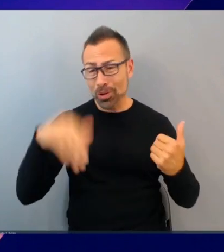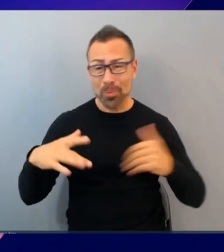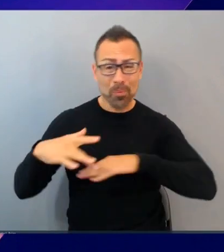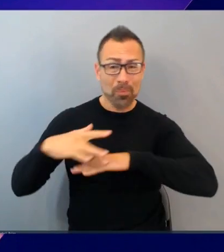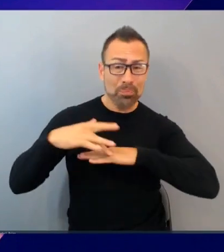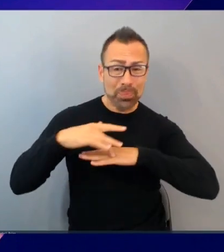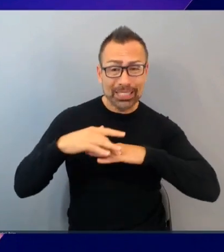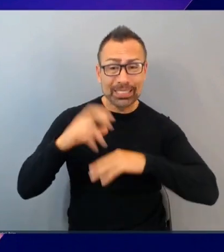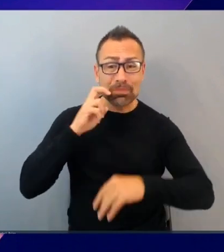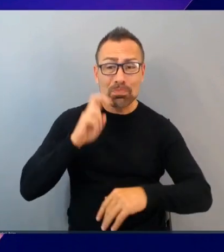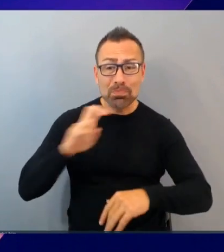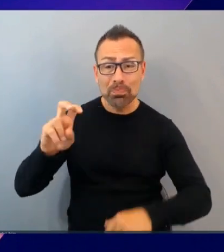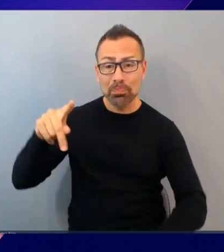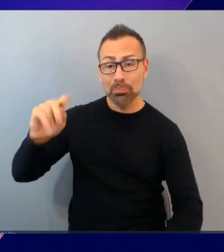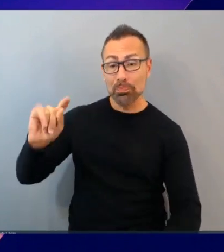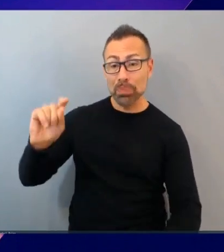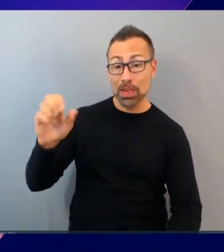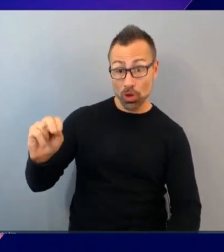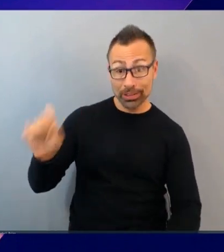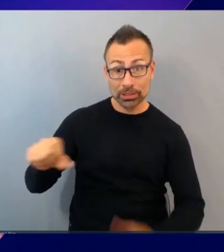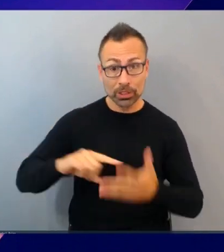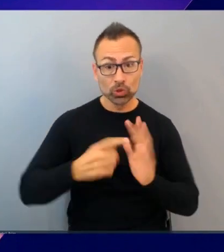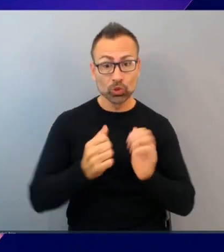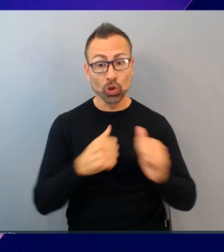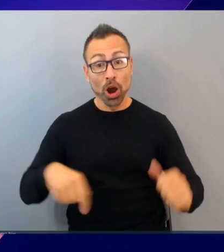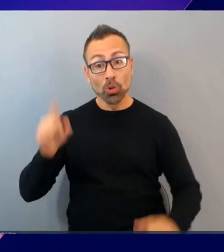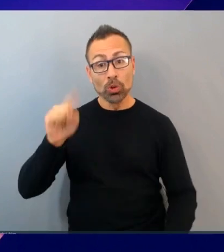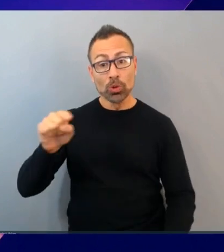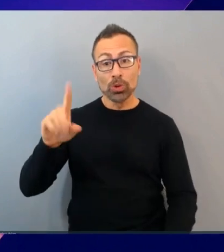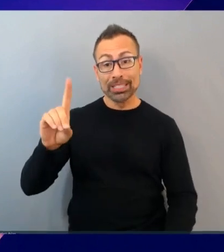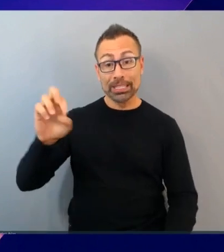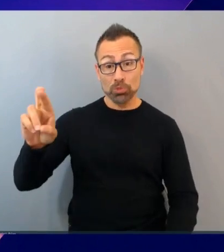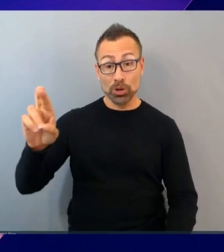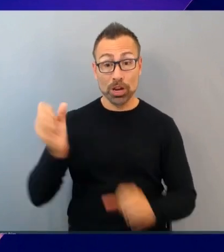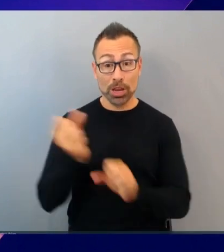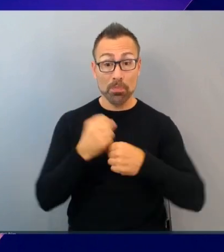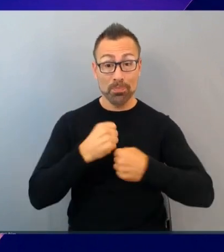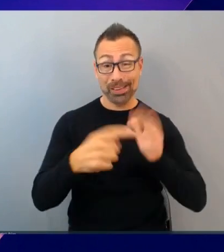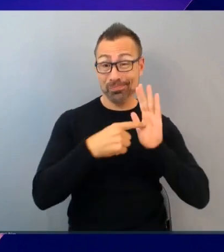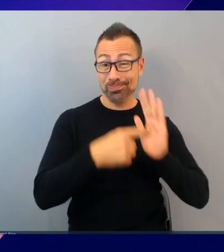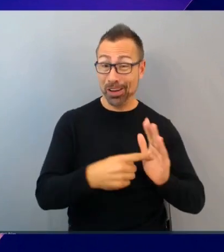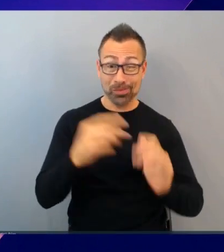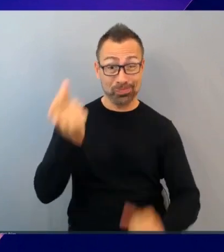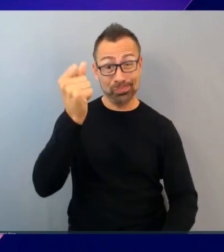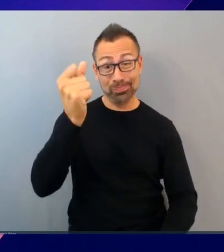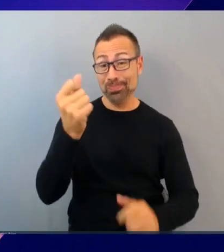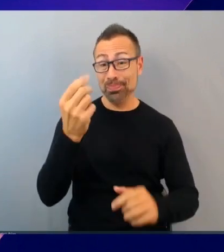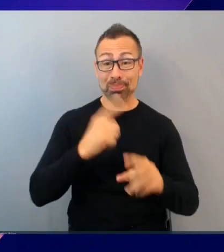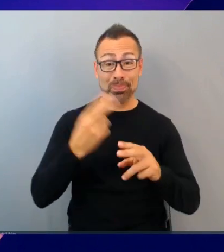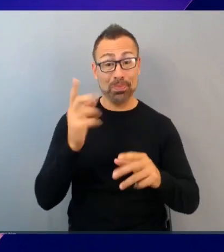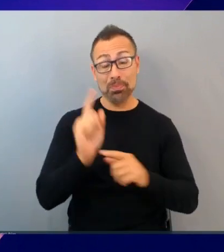and make models in under 90 minutes. [Dani] Oh, rock and roll. So I feel like you missed an opportunity here, to have one of them up on stage with you. Yeah. For real, right here.